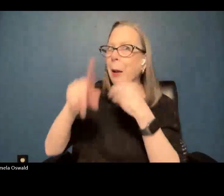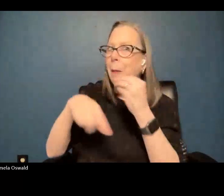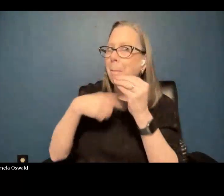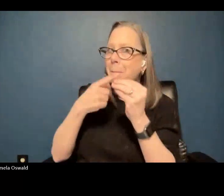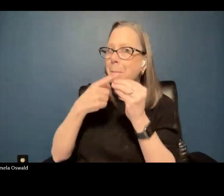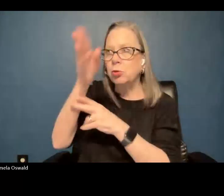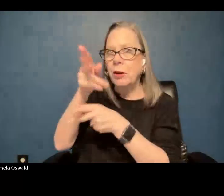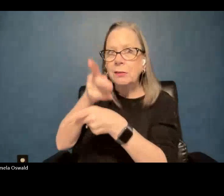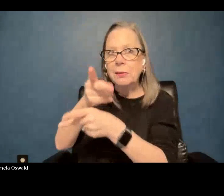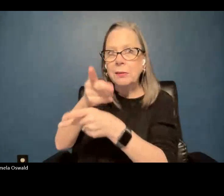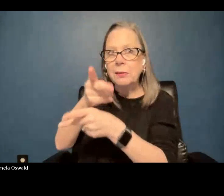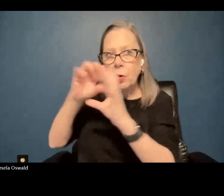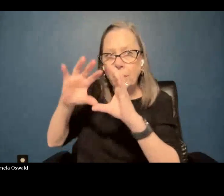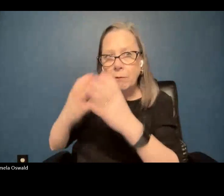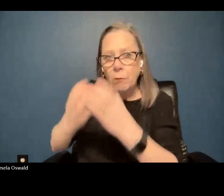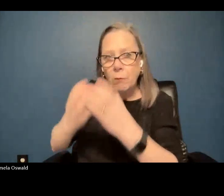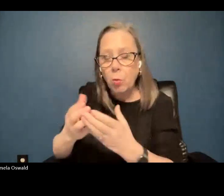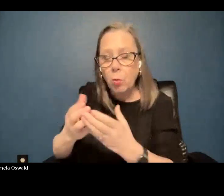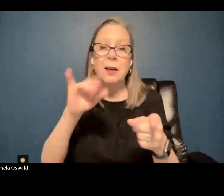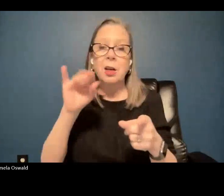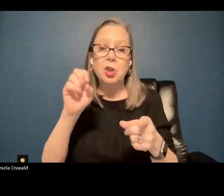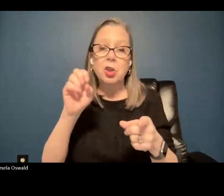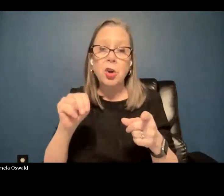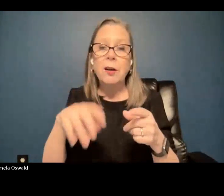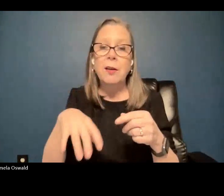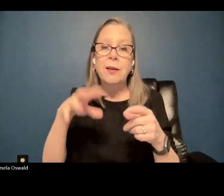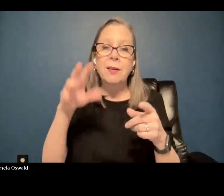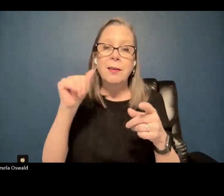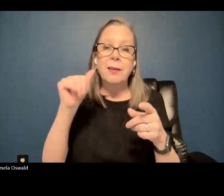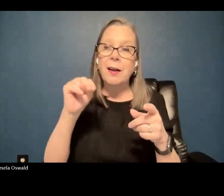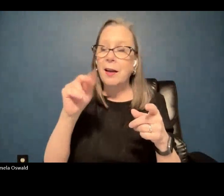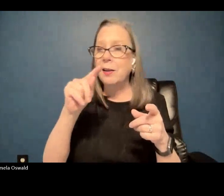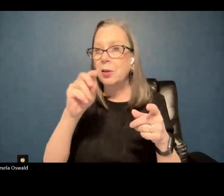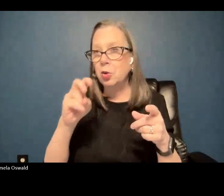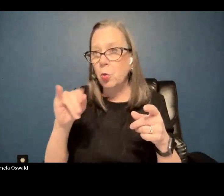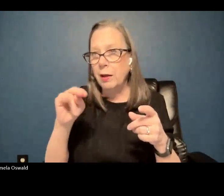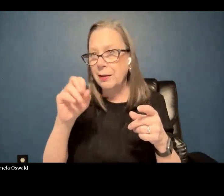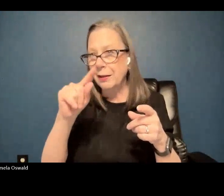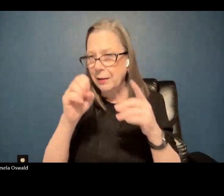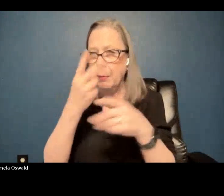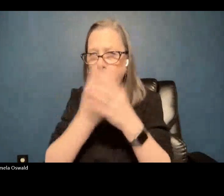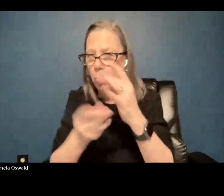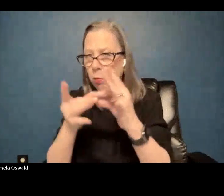Antoinette alluded to really come together to define what the direct care workforce is.